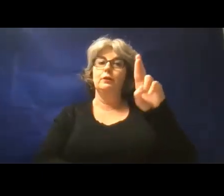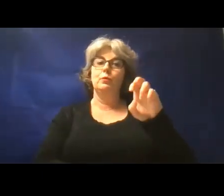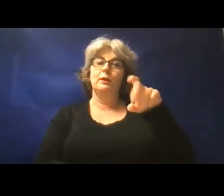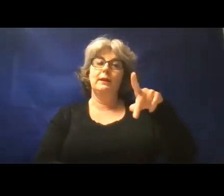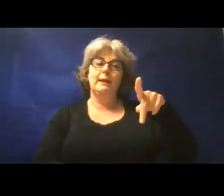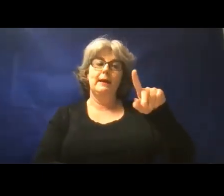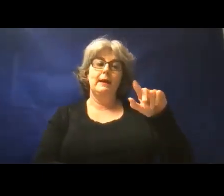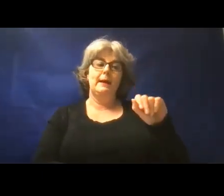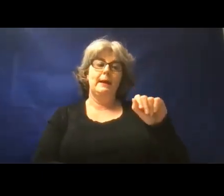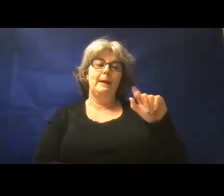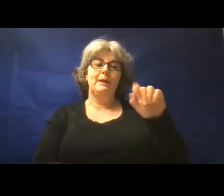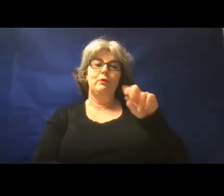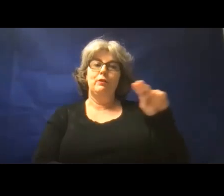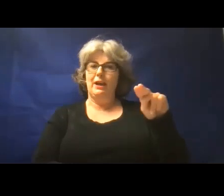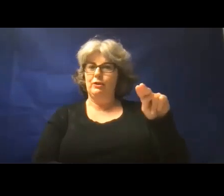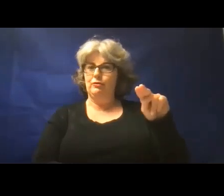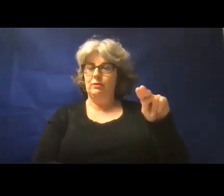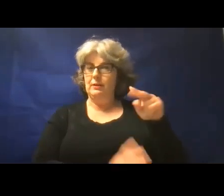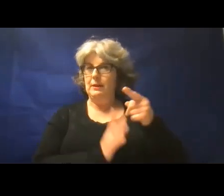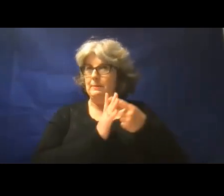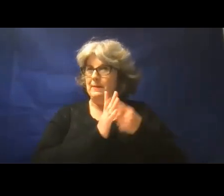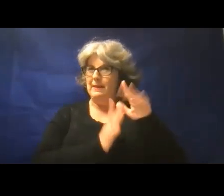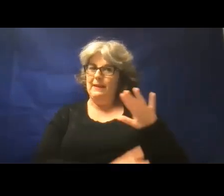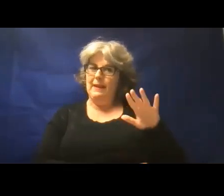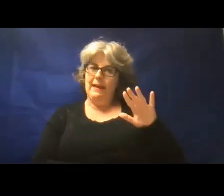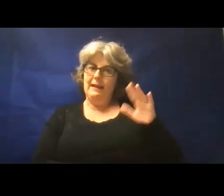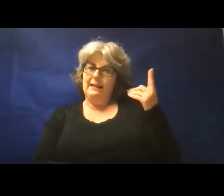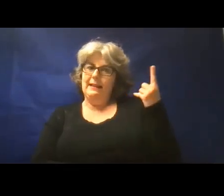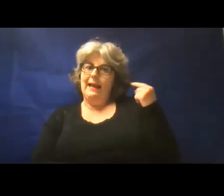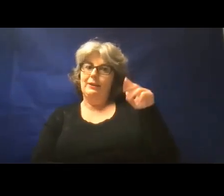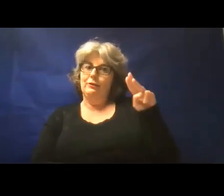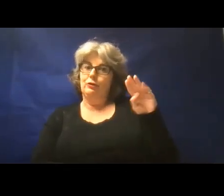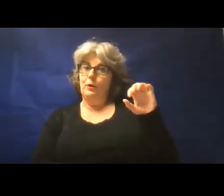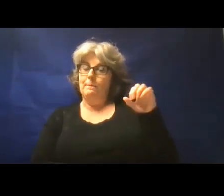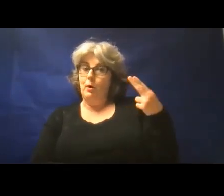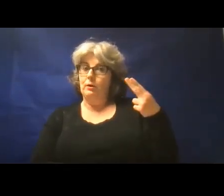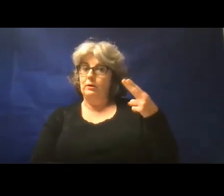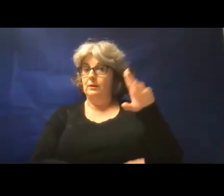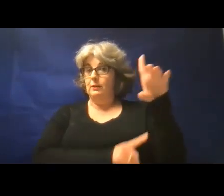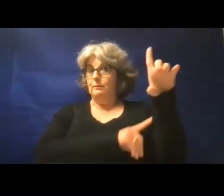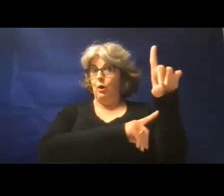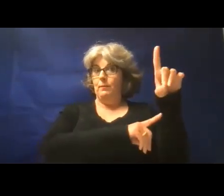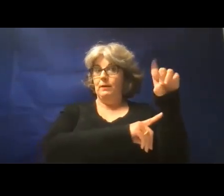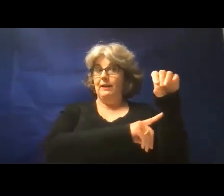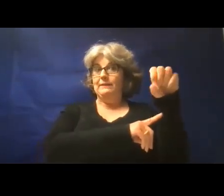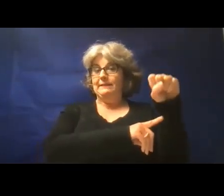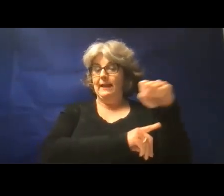remember that starting around march of last year the state department ramped up our efforts to